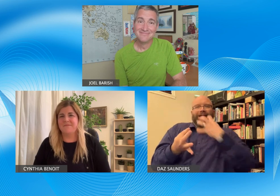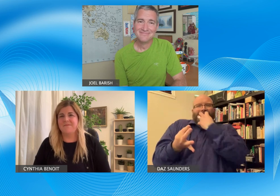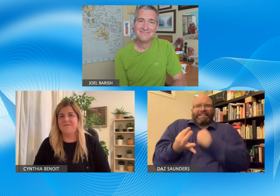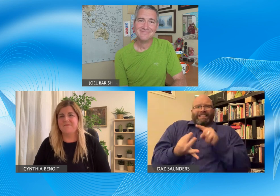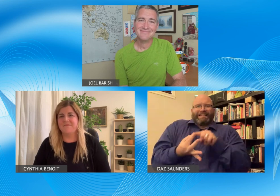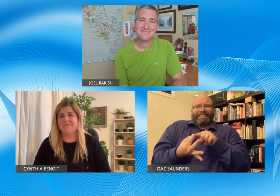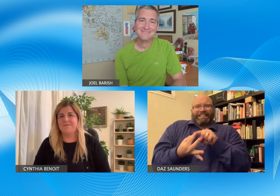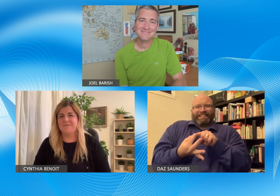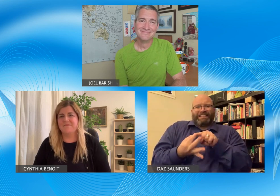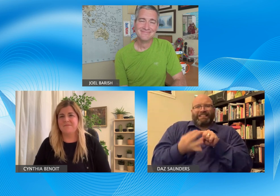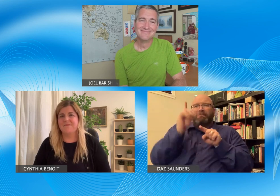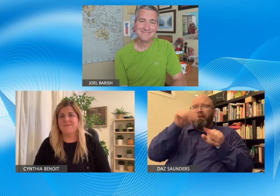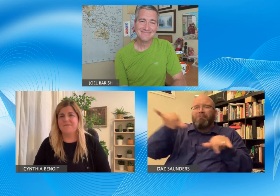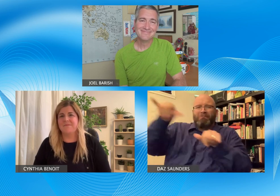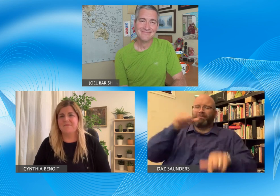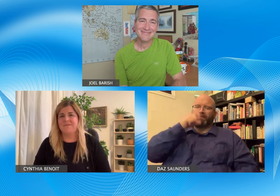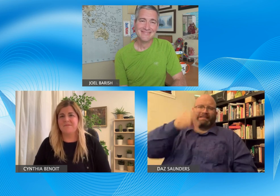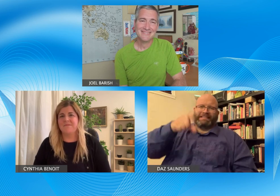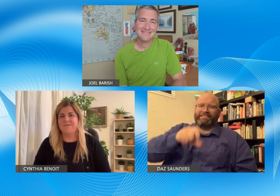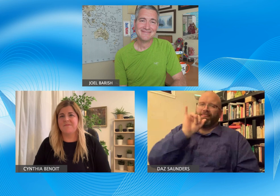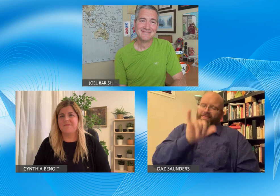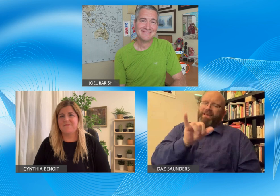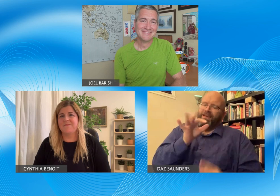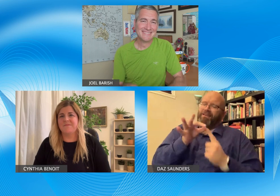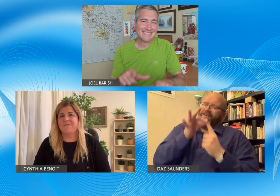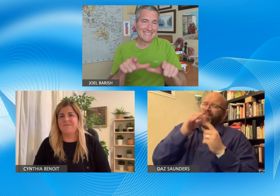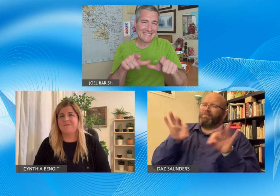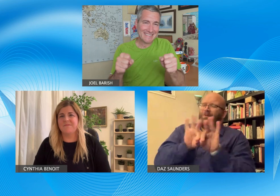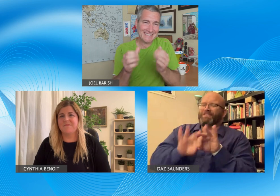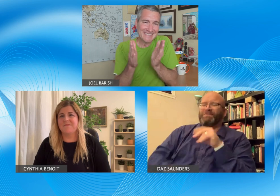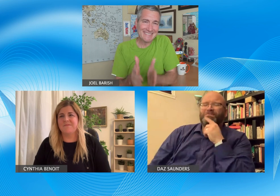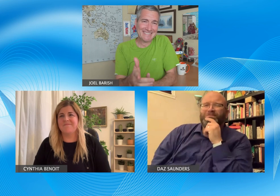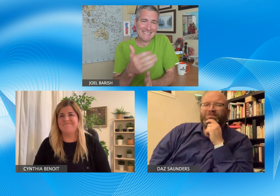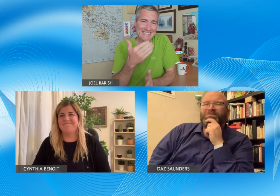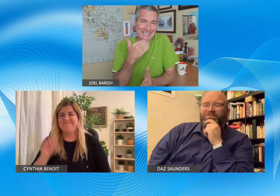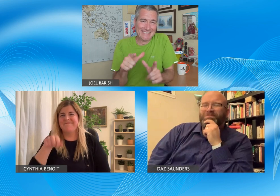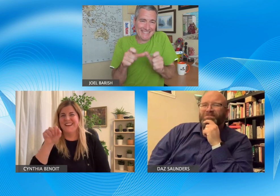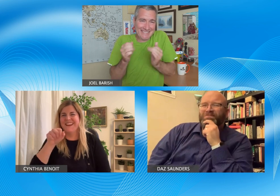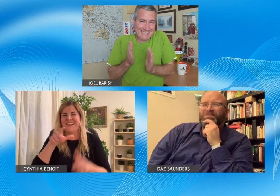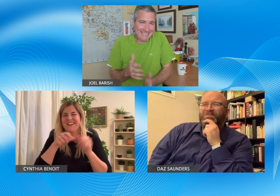Embrace and cherish whatever makes them unique. You are such a good linguist. Cynthia?